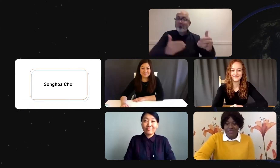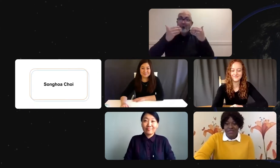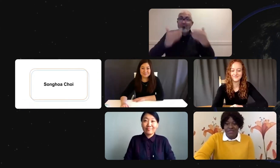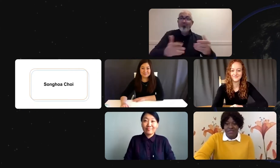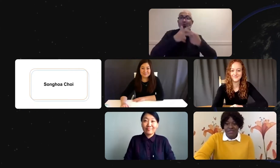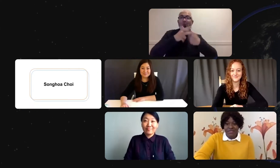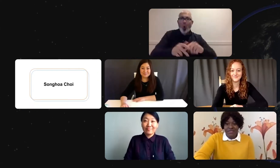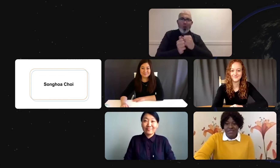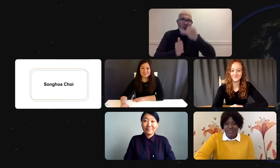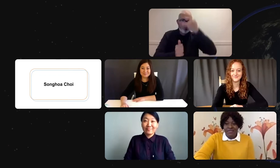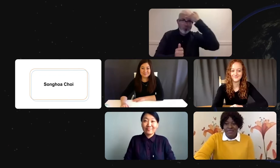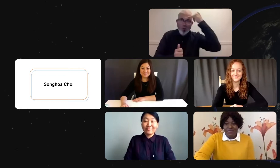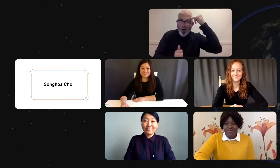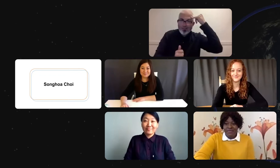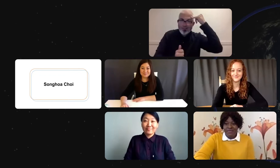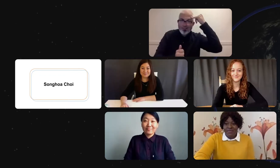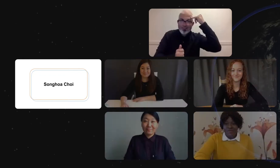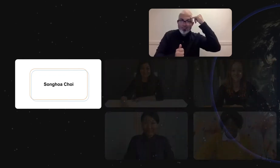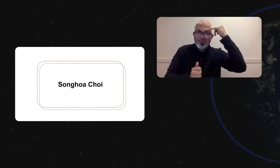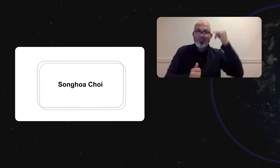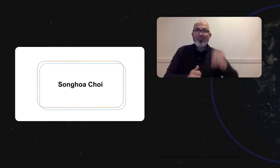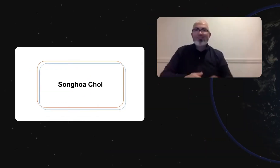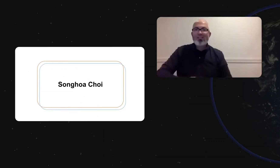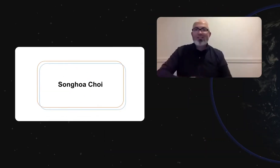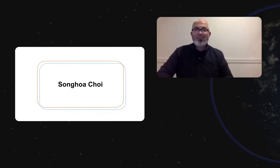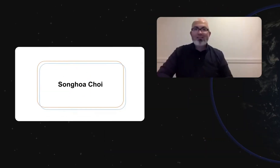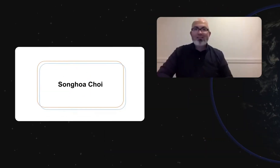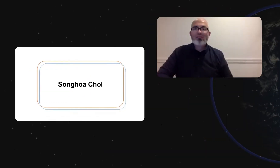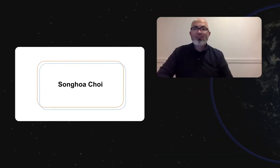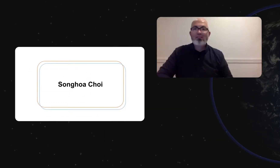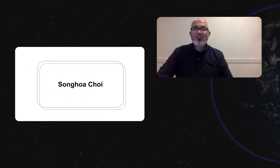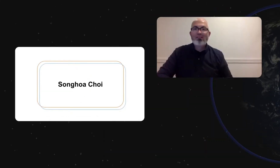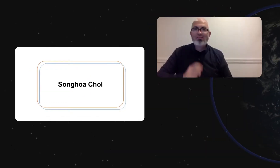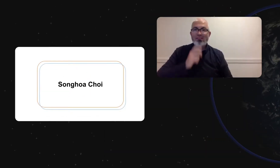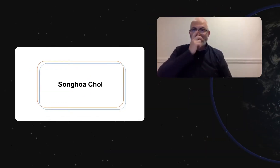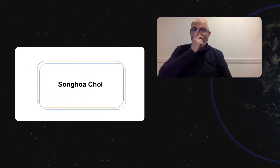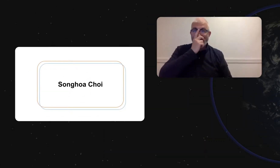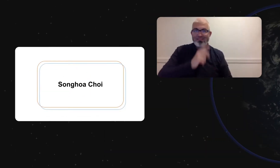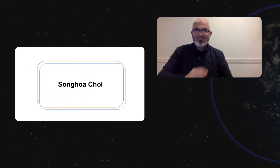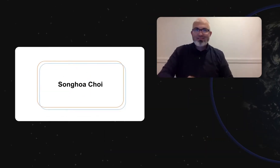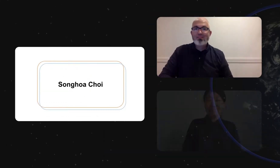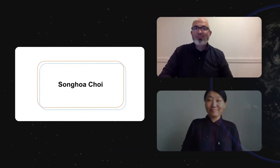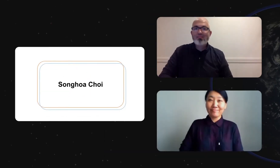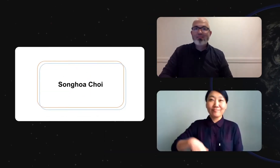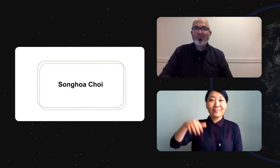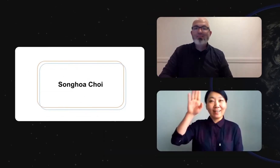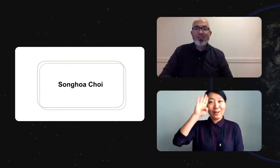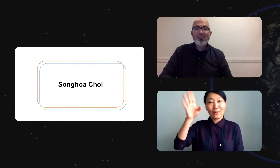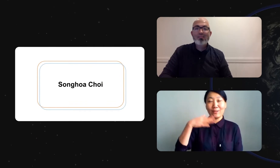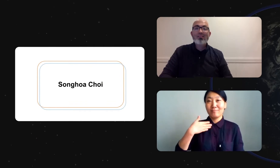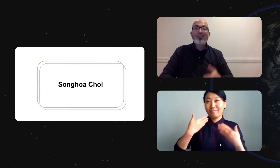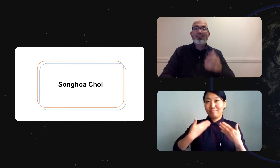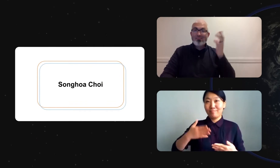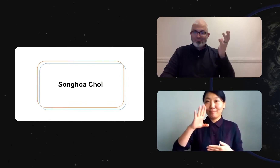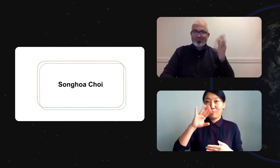We'll start with Song. Hi!